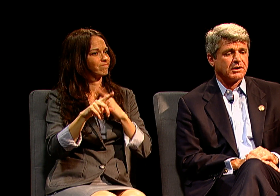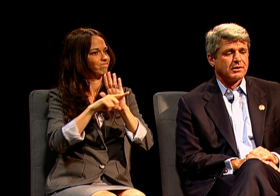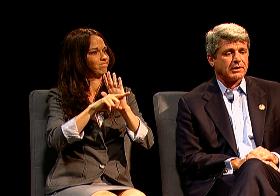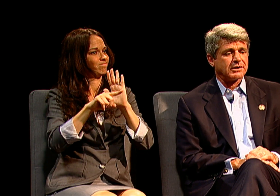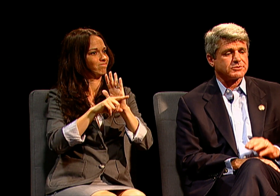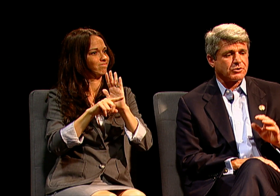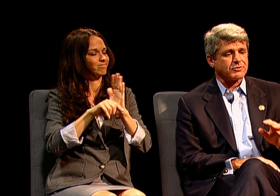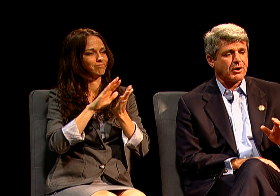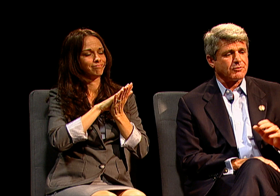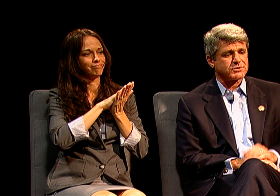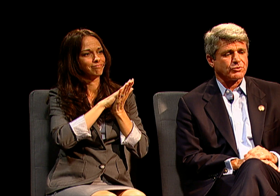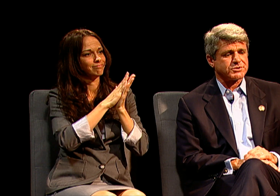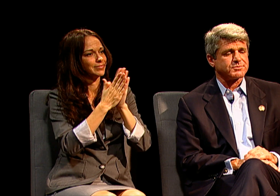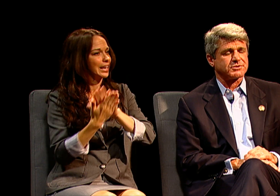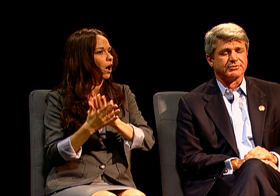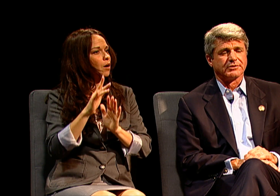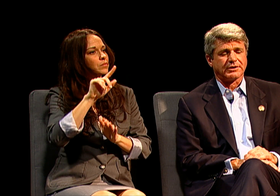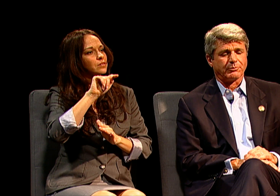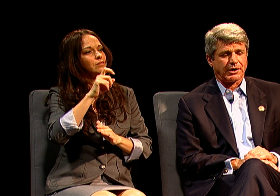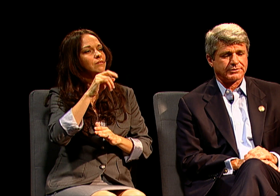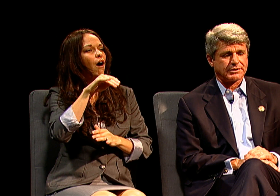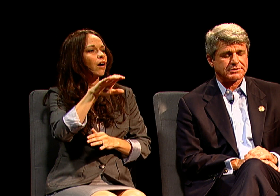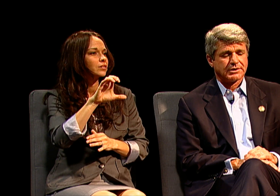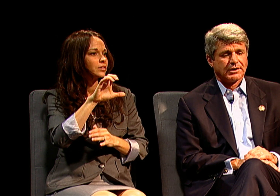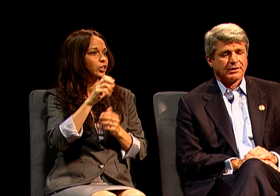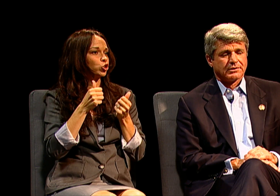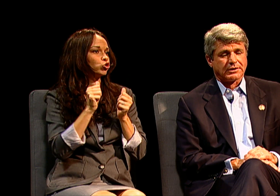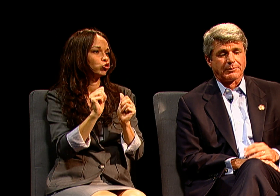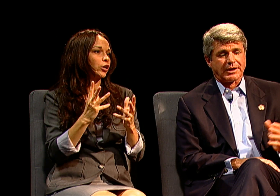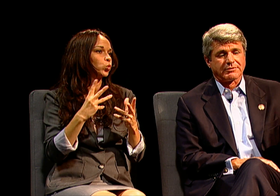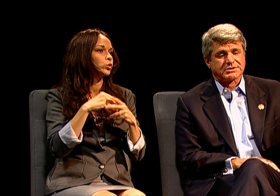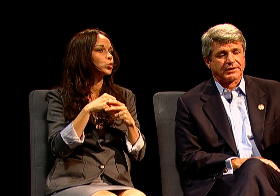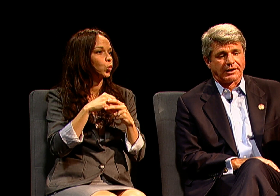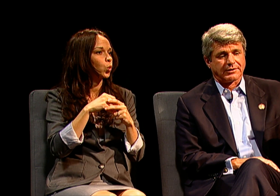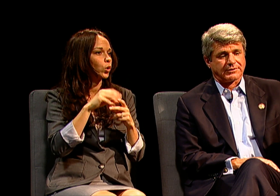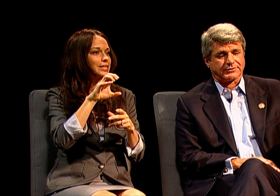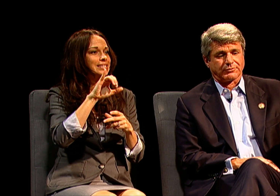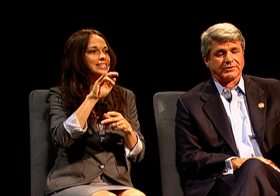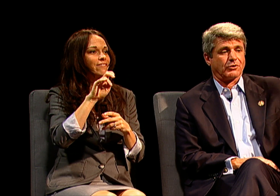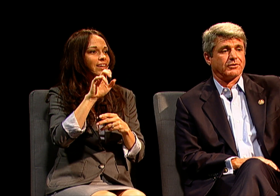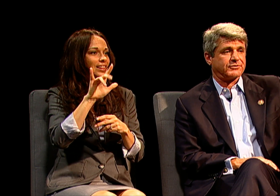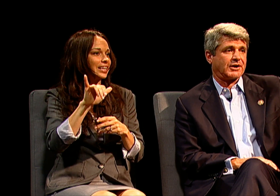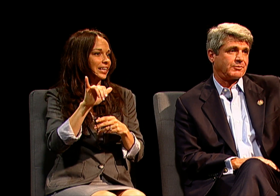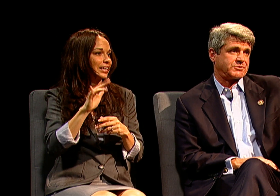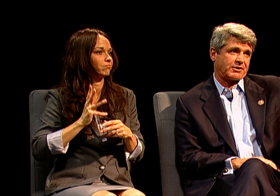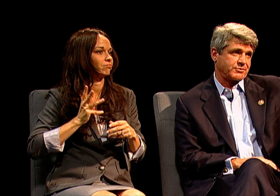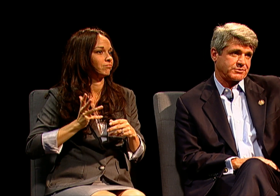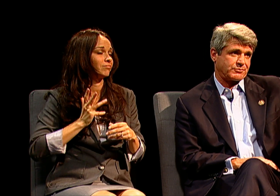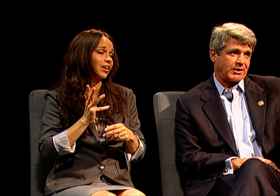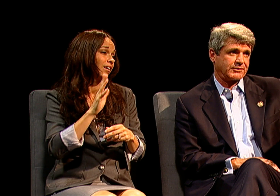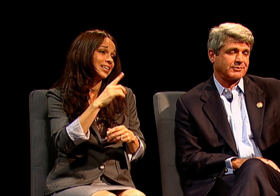AND TRY TO RESTORE SOME CIVILITY IN POLITICS. I MEAN, HAVING SAID THAT, IT'S AS OLD AS THOMAS JEFFERSON'S RACE.